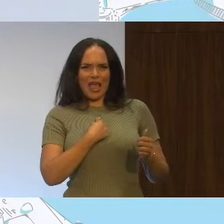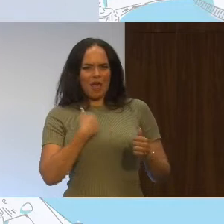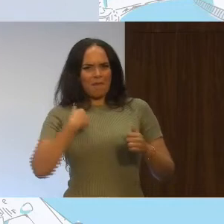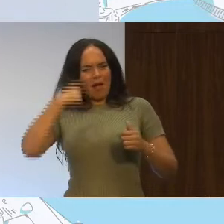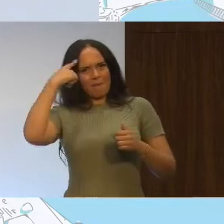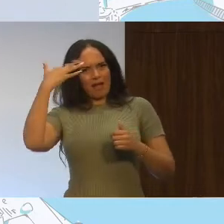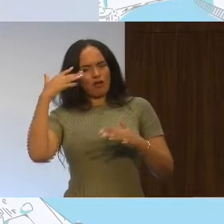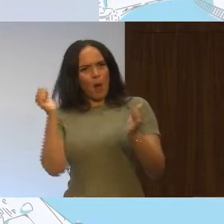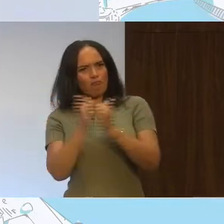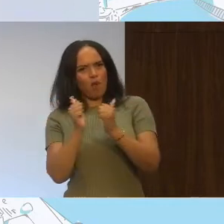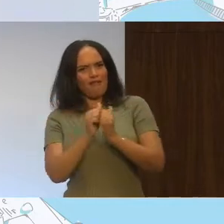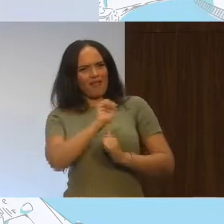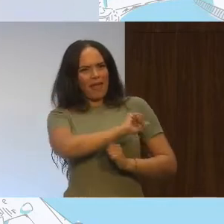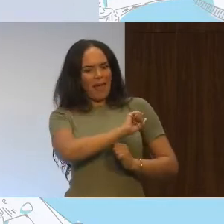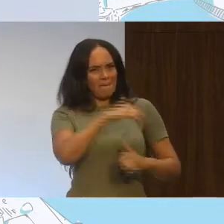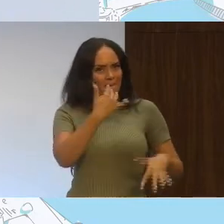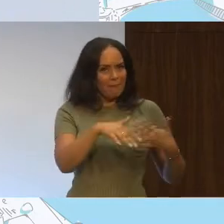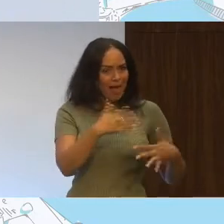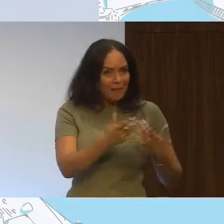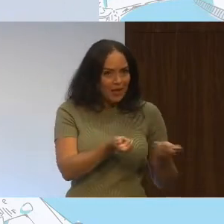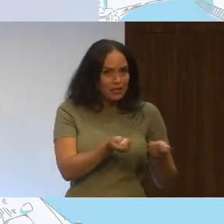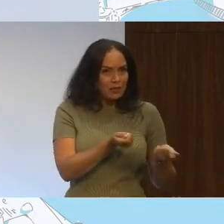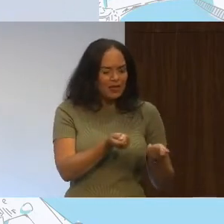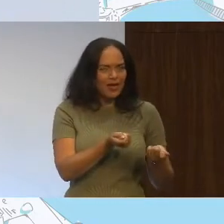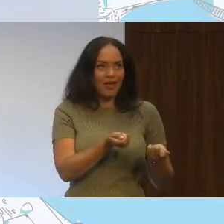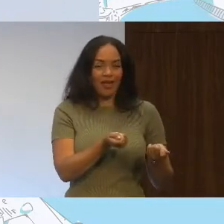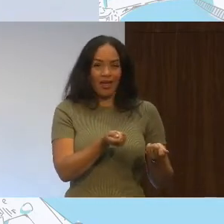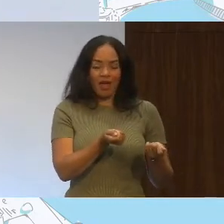A word for how I was feeling as I left the hospital doesn't exist.